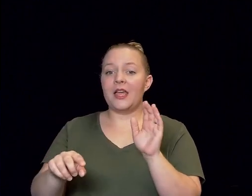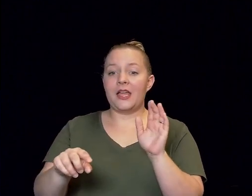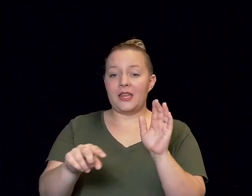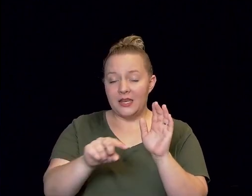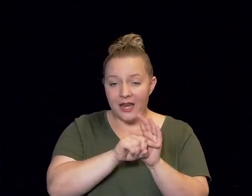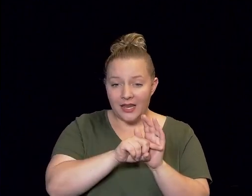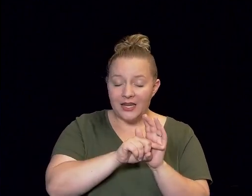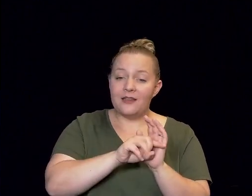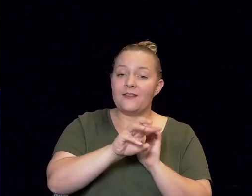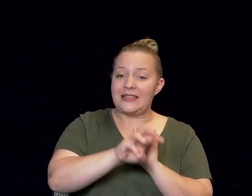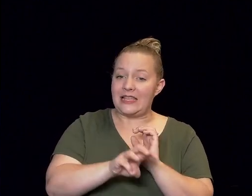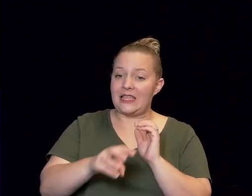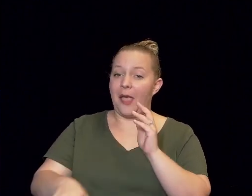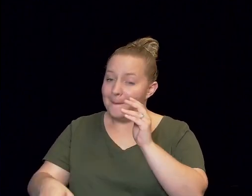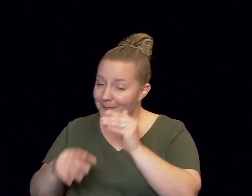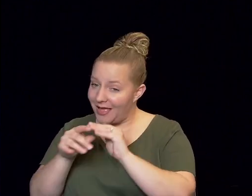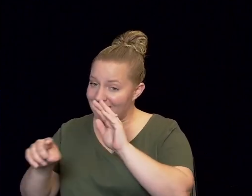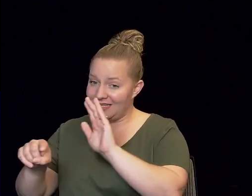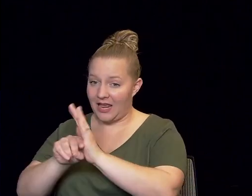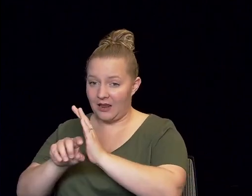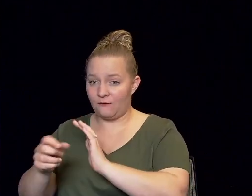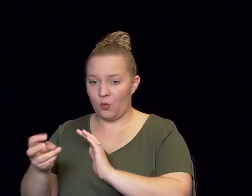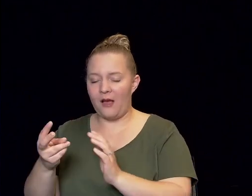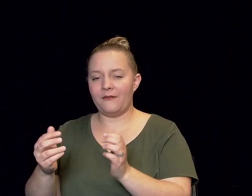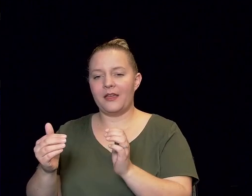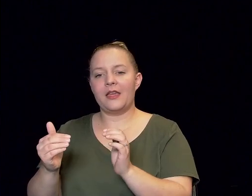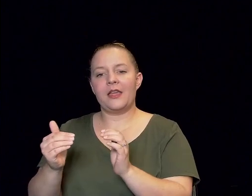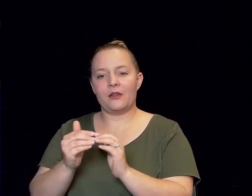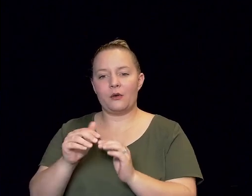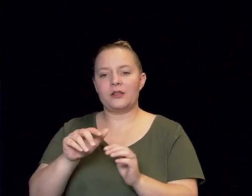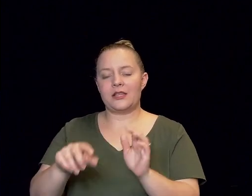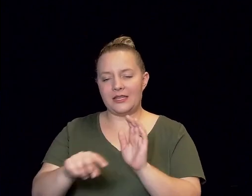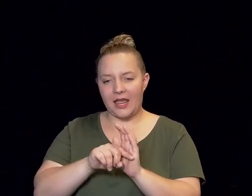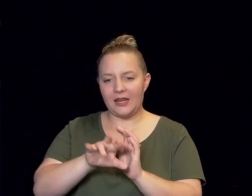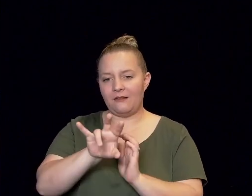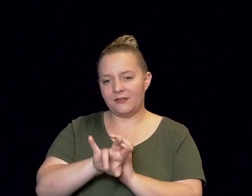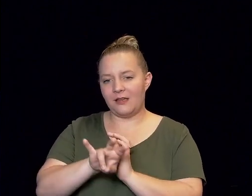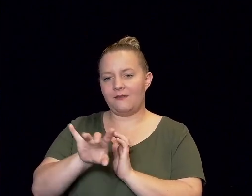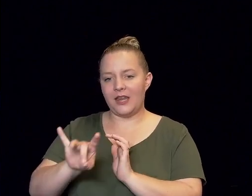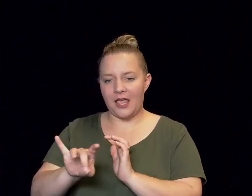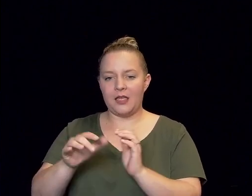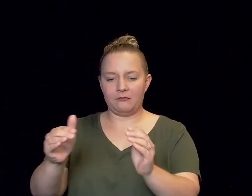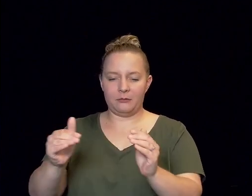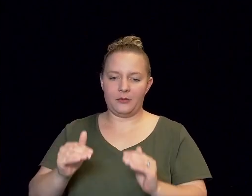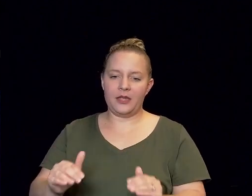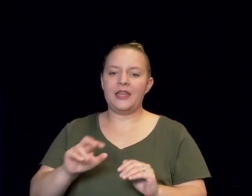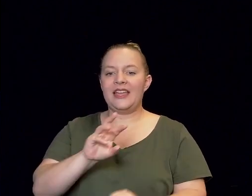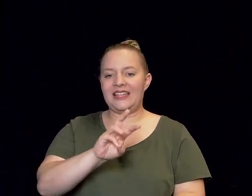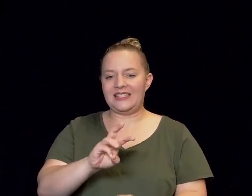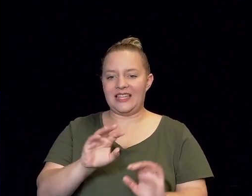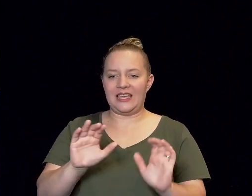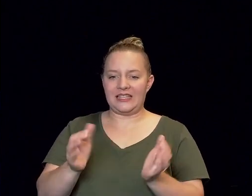is a -78. And the last one, 6 times and then when I add inside my parentheses, -13.